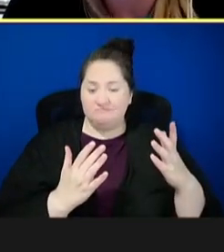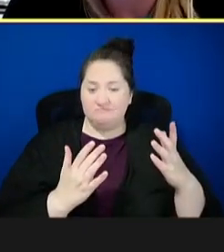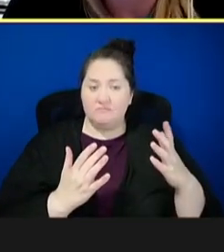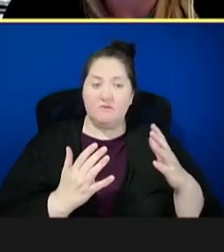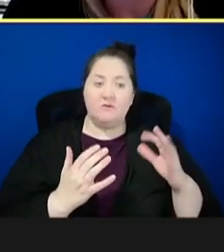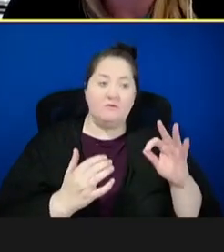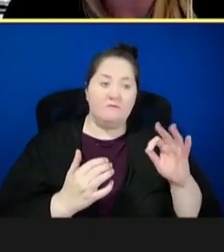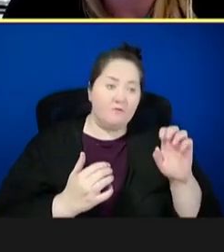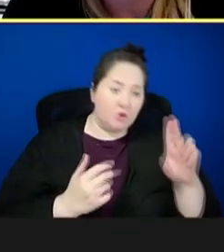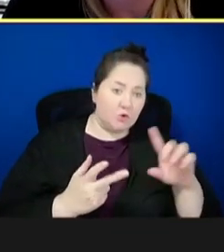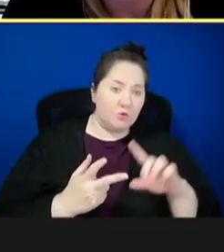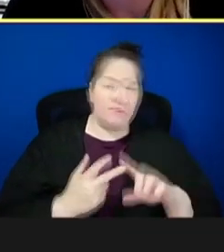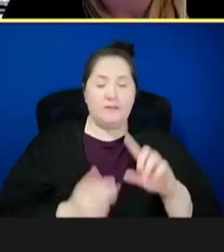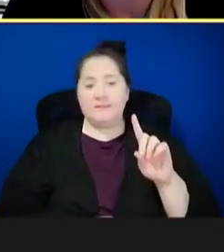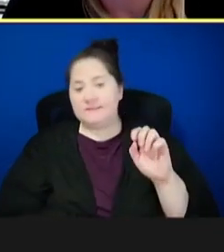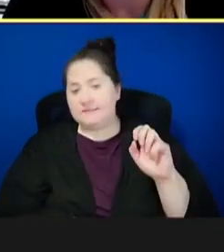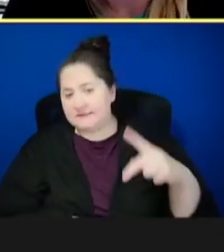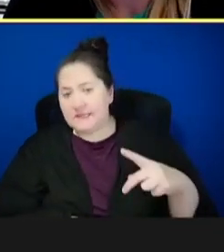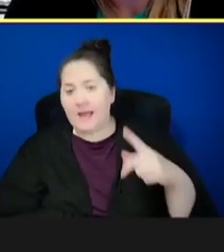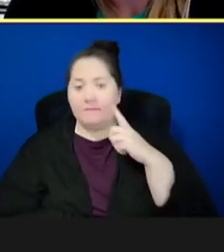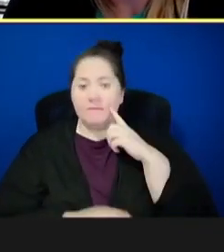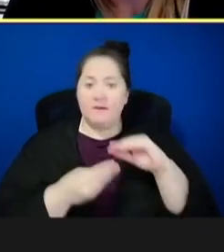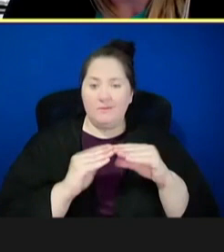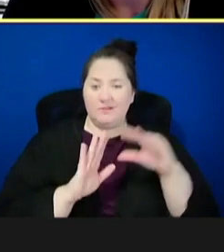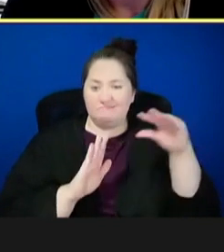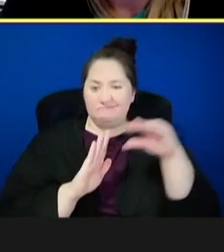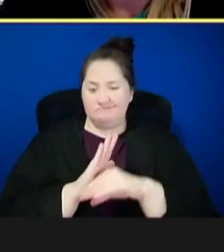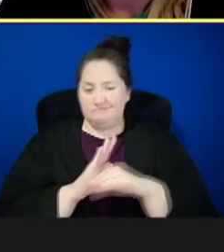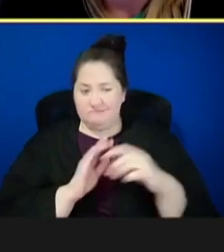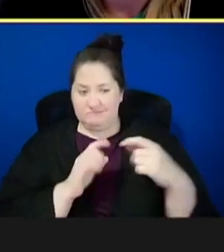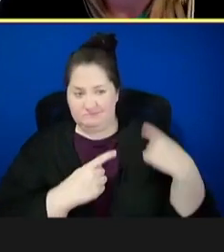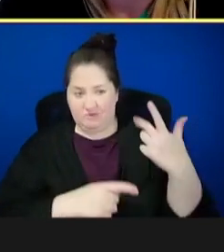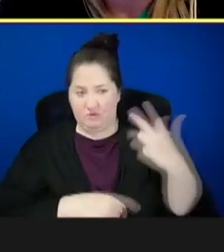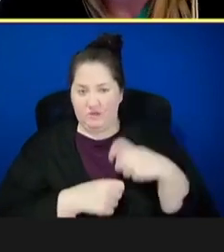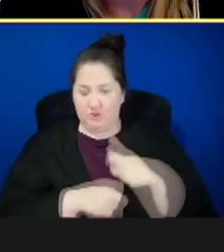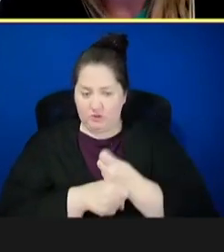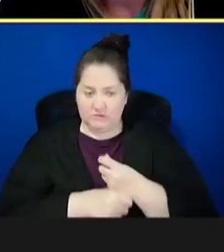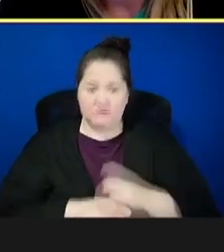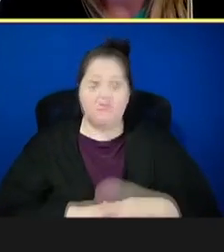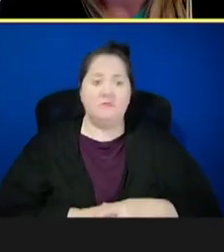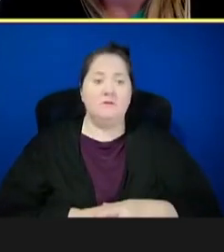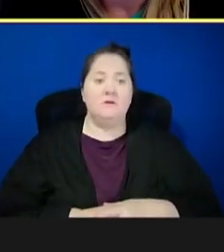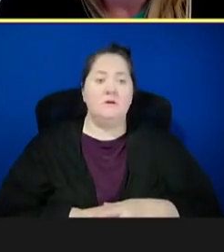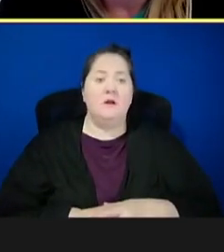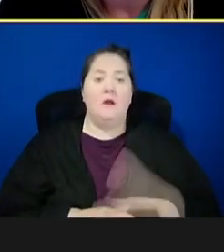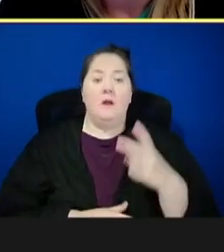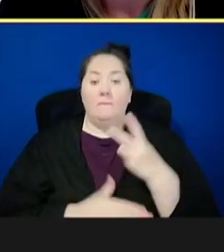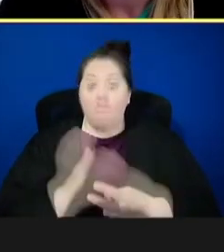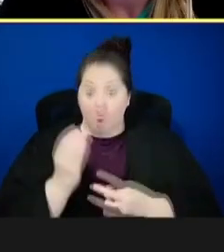vaccine coverage over the last three years. Receiving both vaccines is even less common,